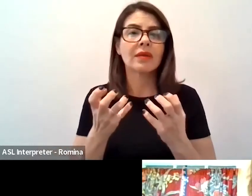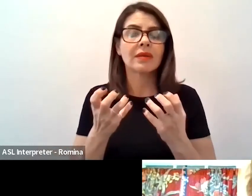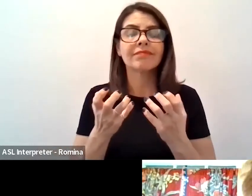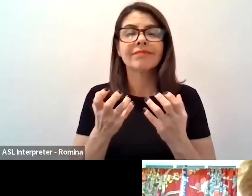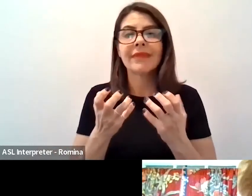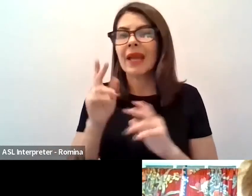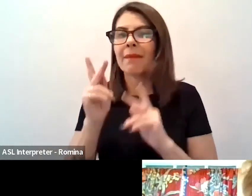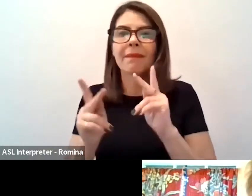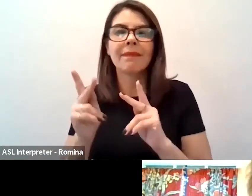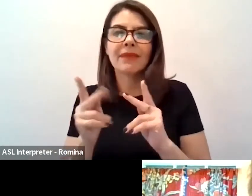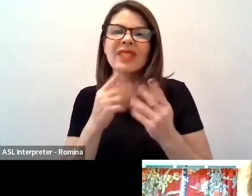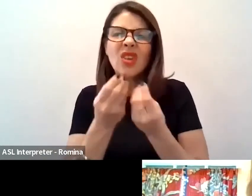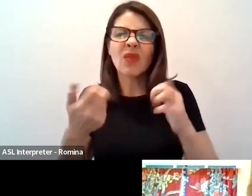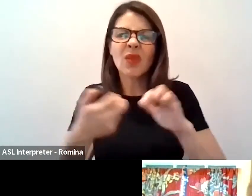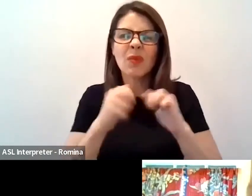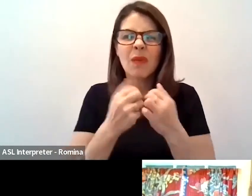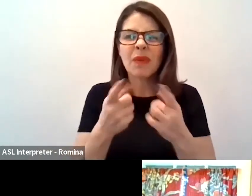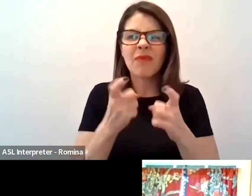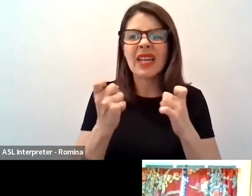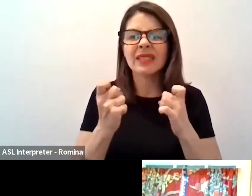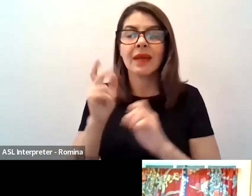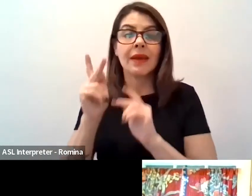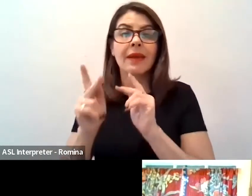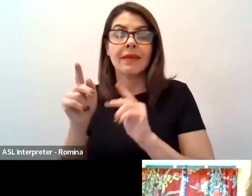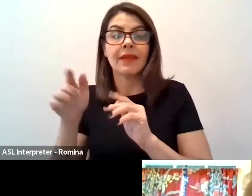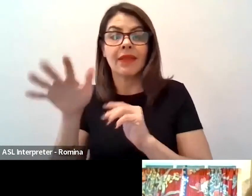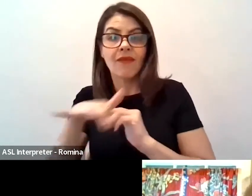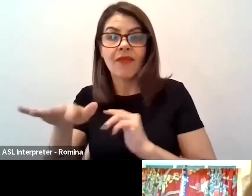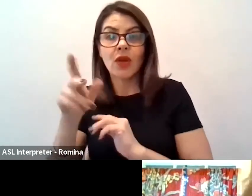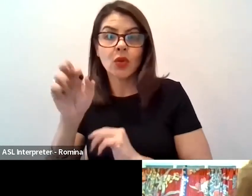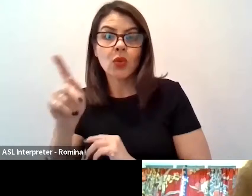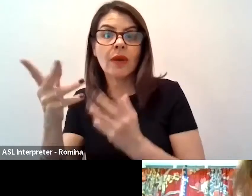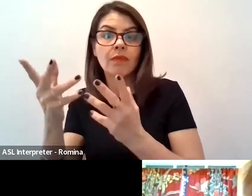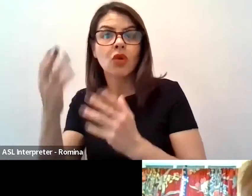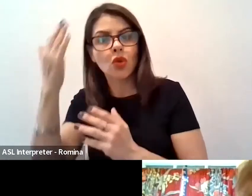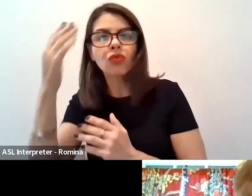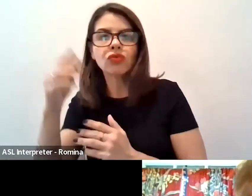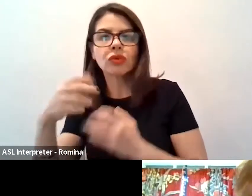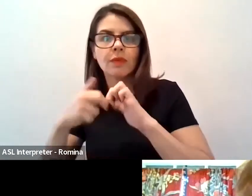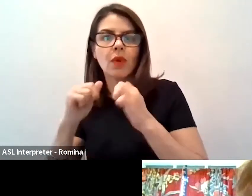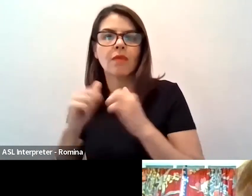than the field rep and you know and we wanna see a good positive outcome seen